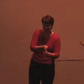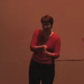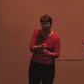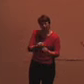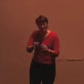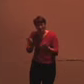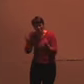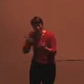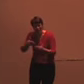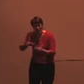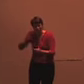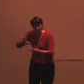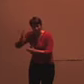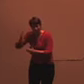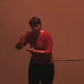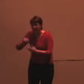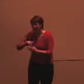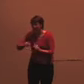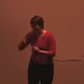but there is no glass on it.